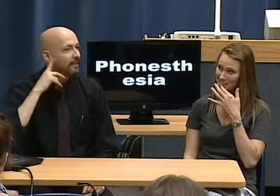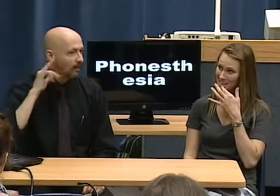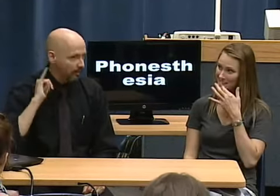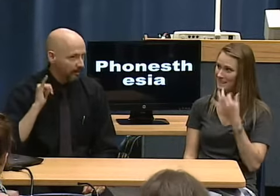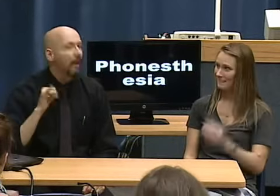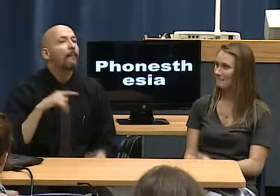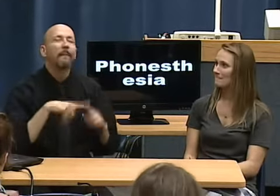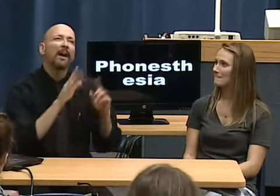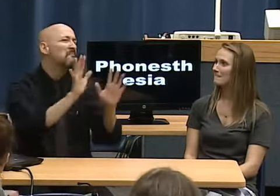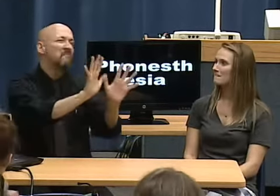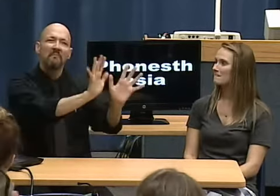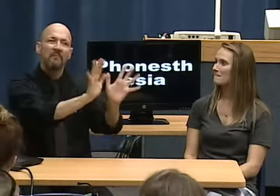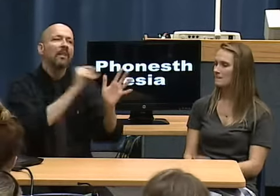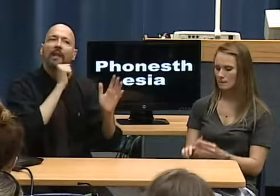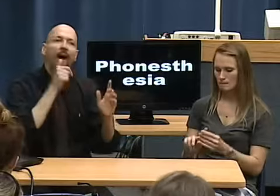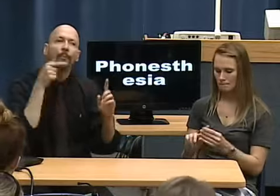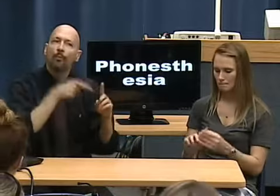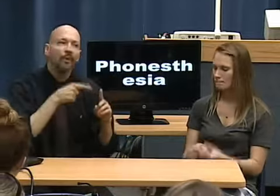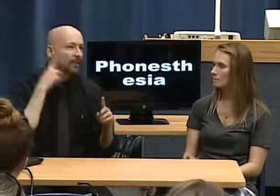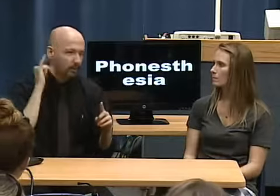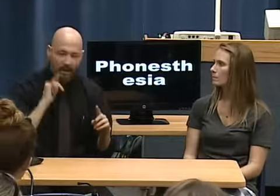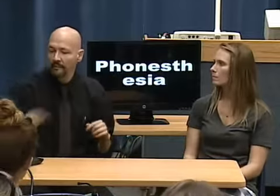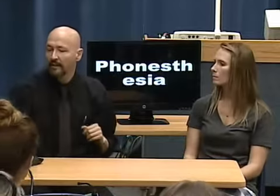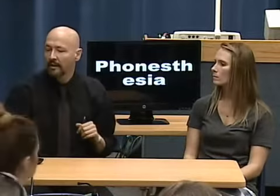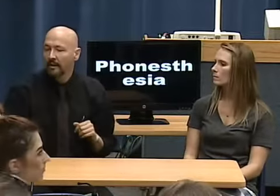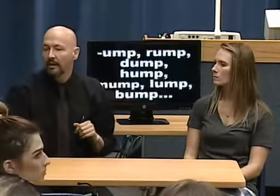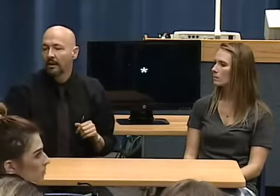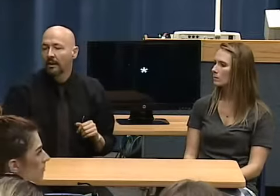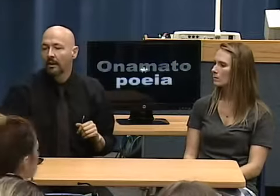Sounds like? Nah, that's not what that is.